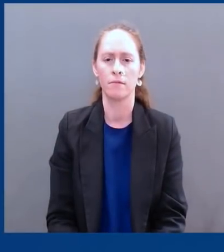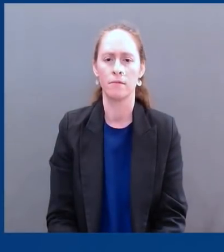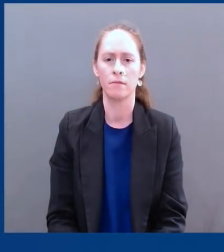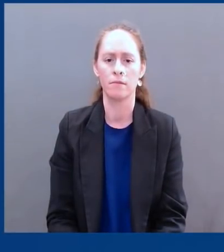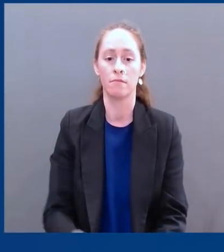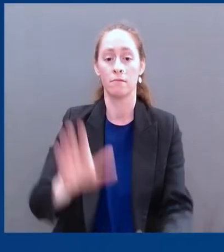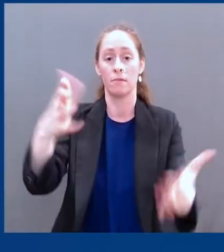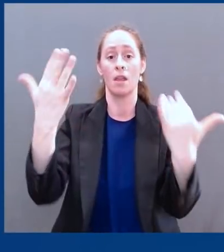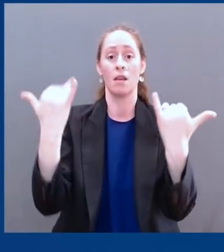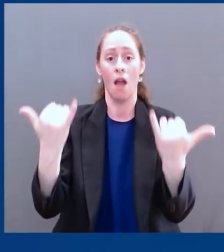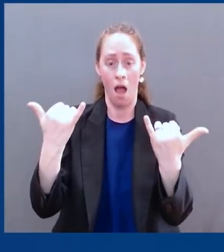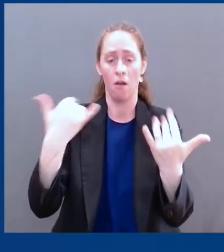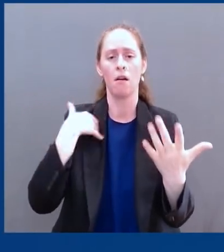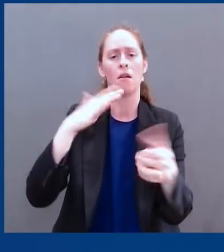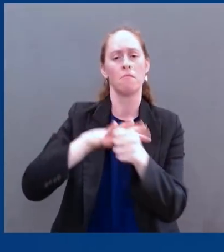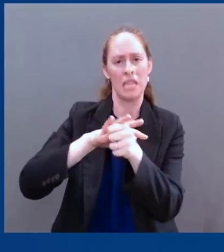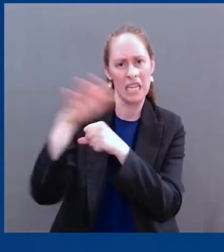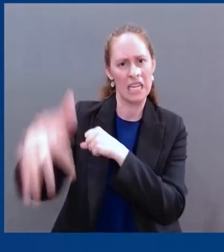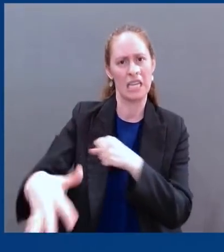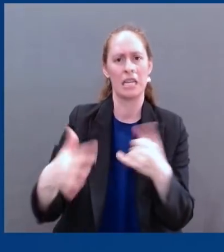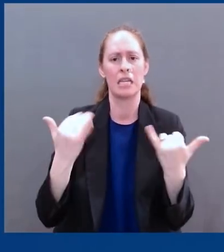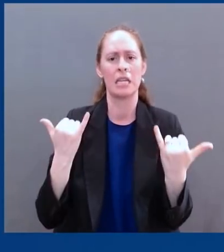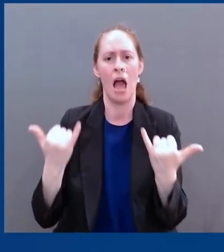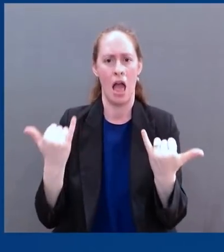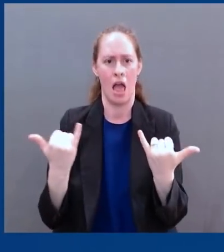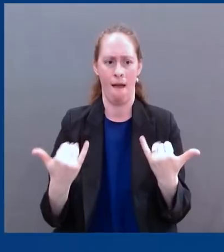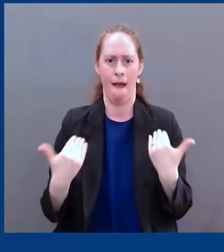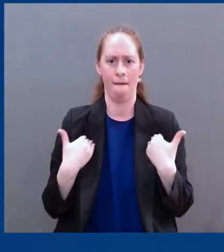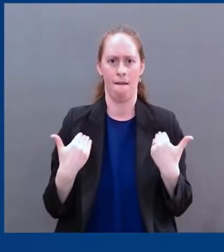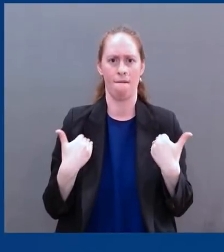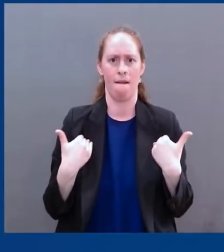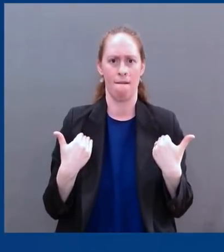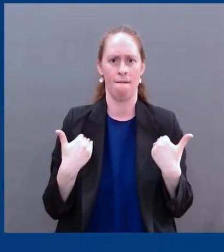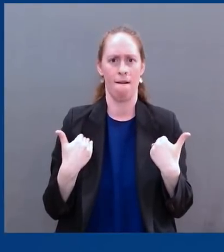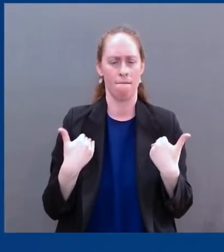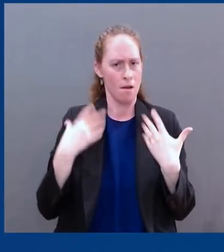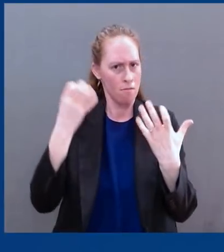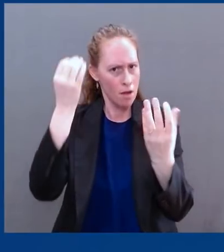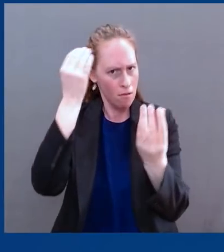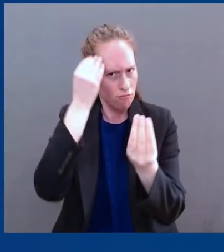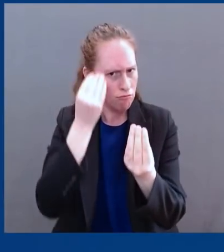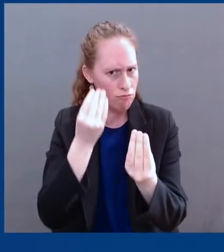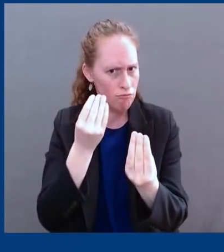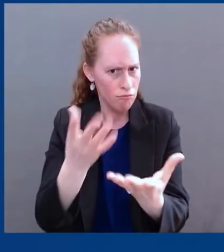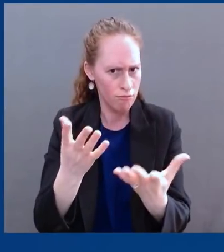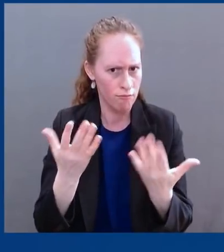in other access points around the country, and in our central inventory for fourth doses